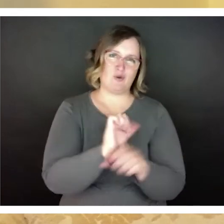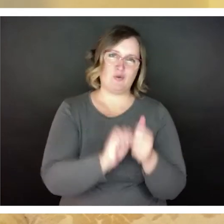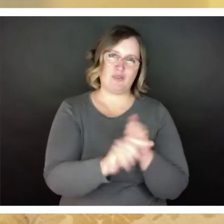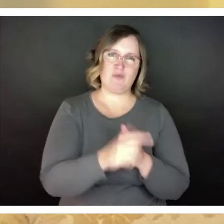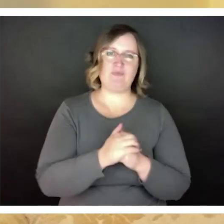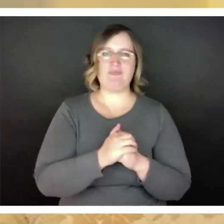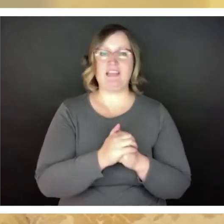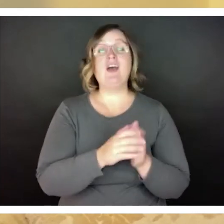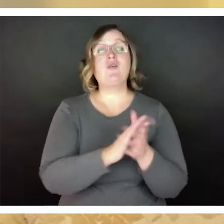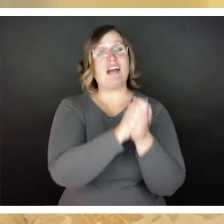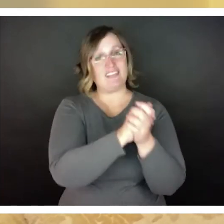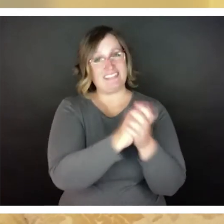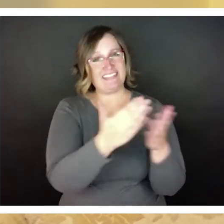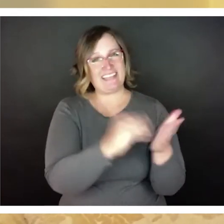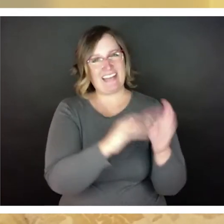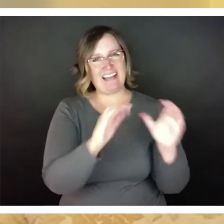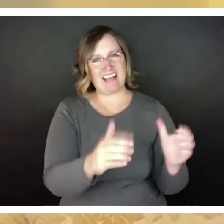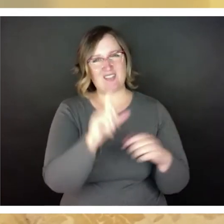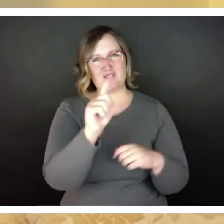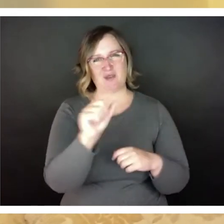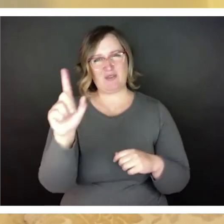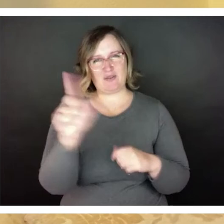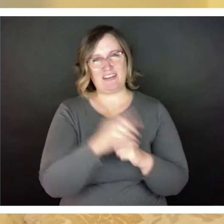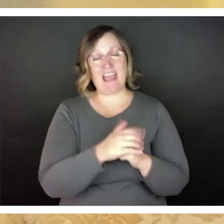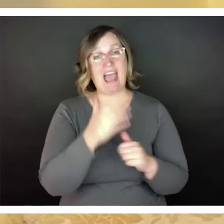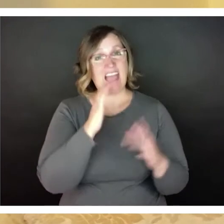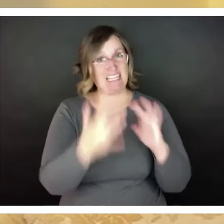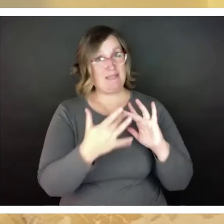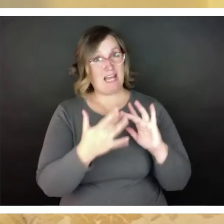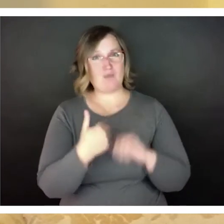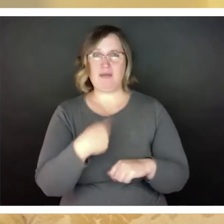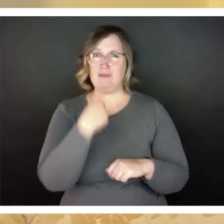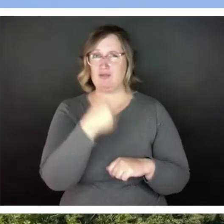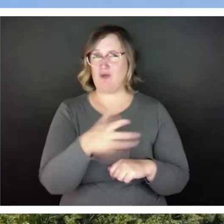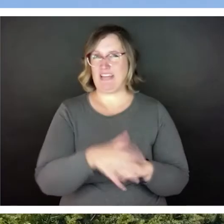Congratulations again class of 2021 and keep in touch. We miss you already.